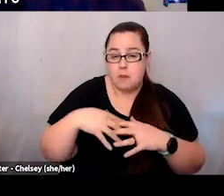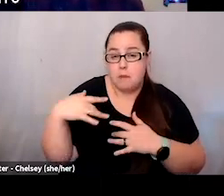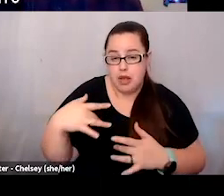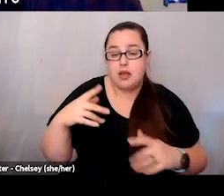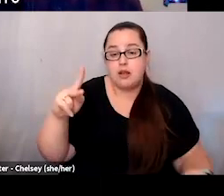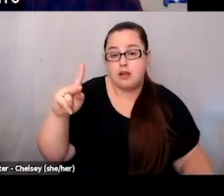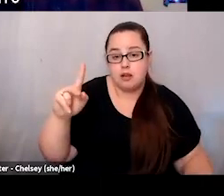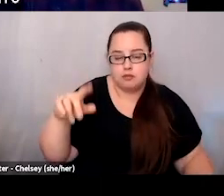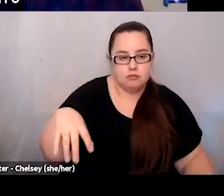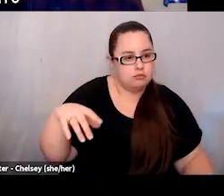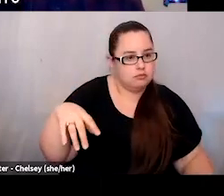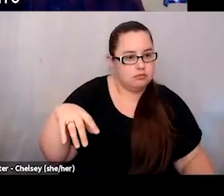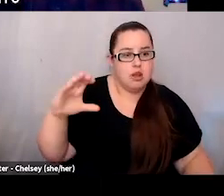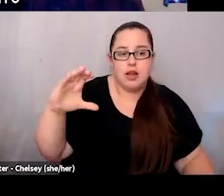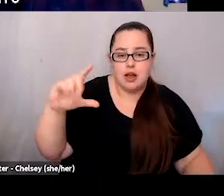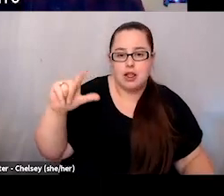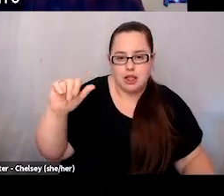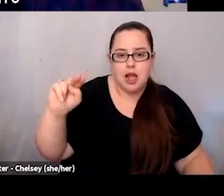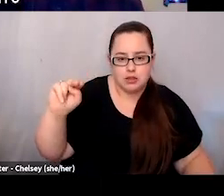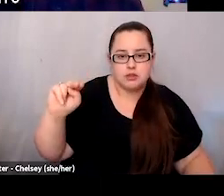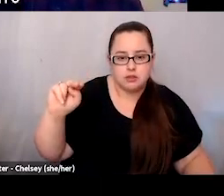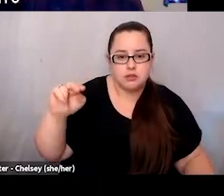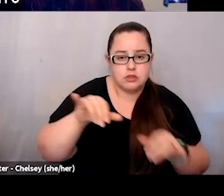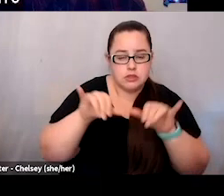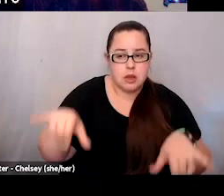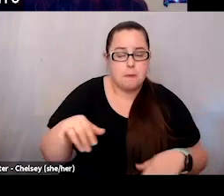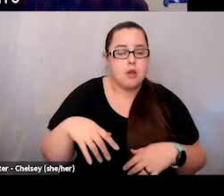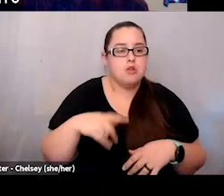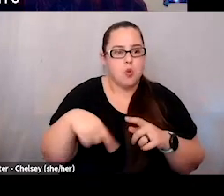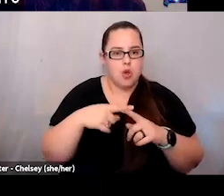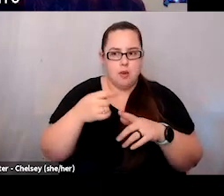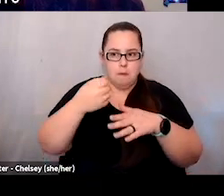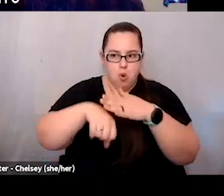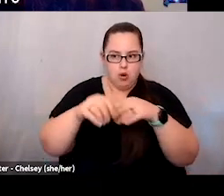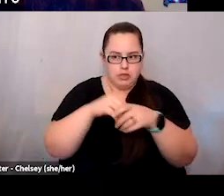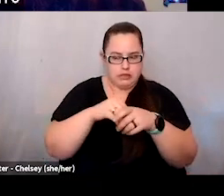system. And so when you were born into a tribe, you knew exactly what clan you belong